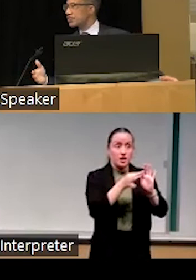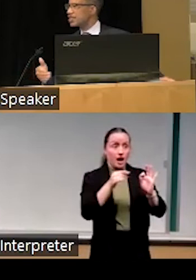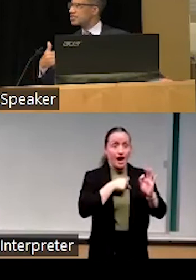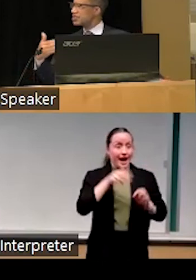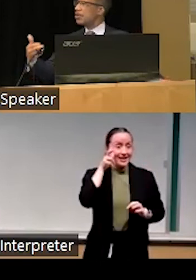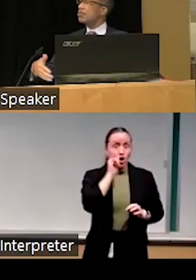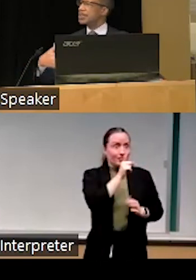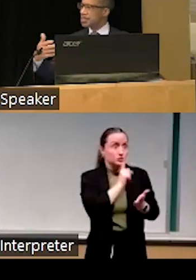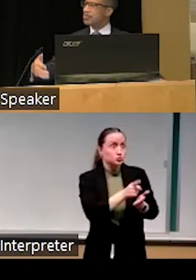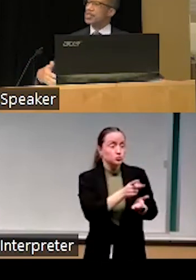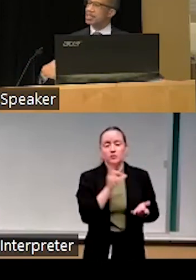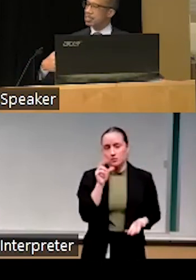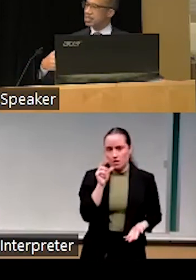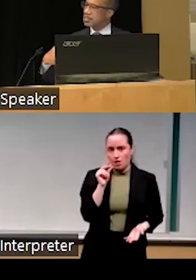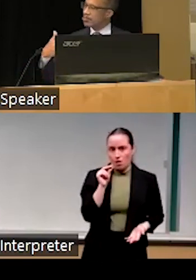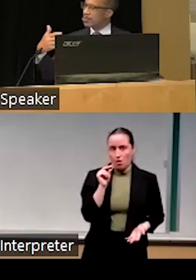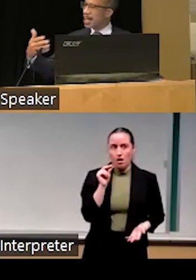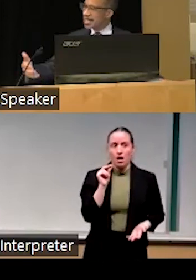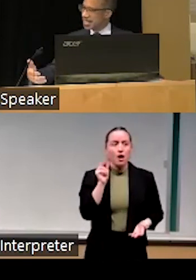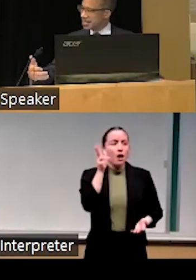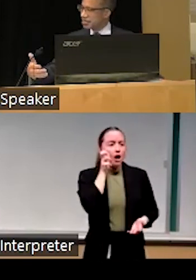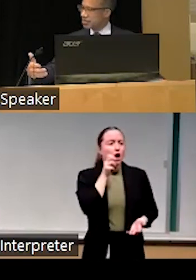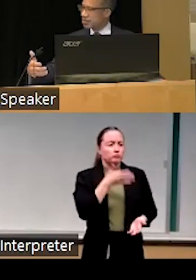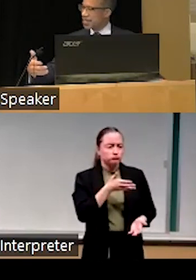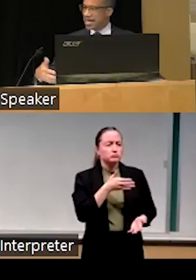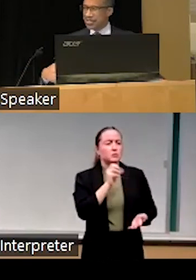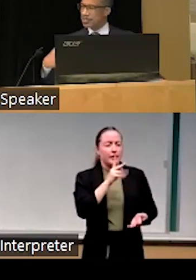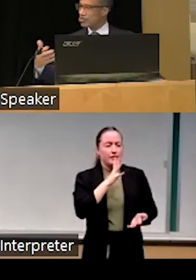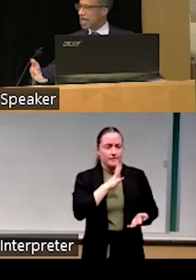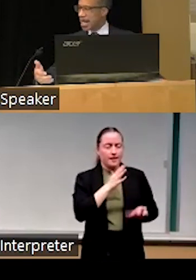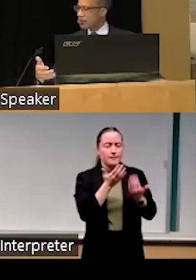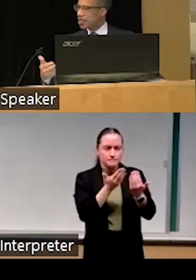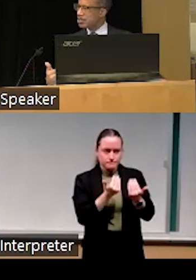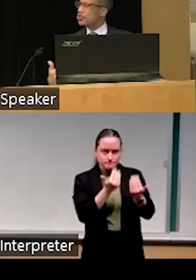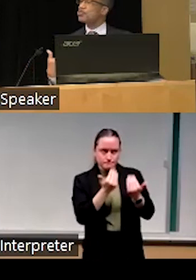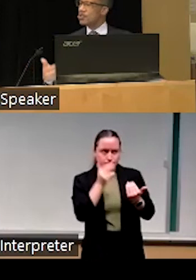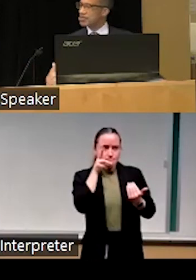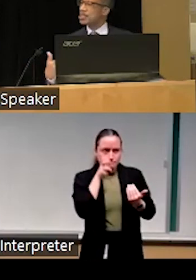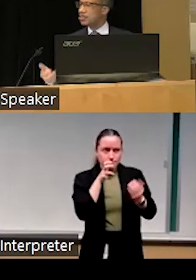truth that there's always something behind it not necessarily bad but there's more to be